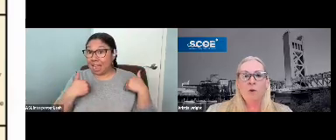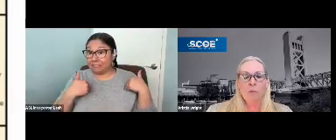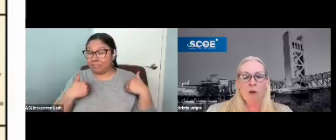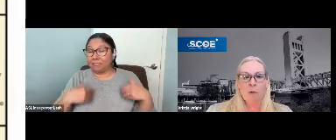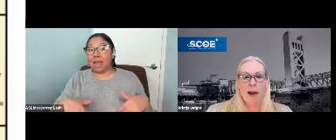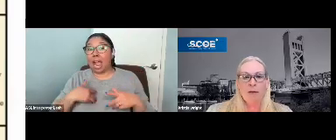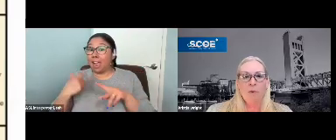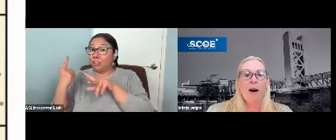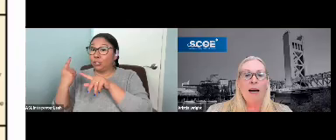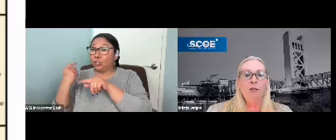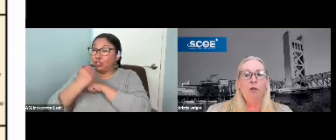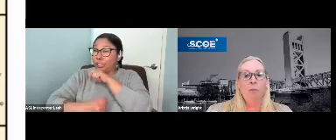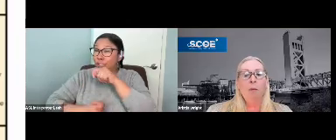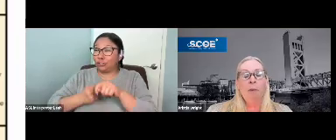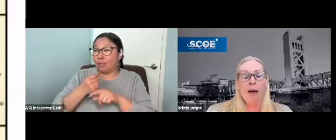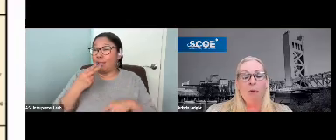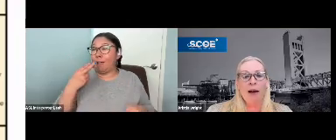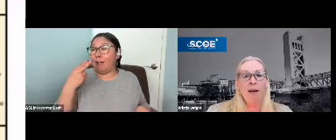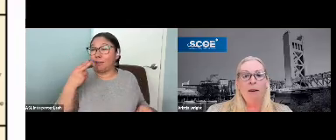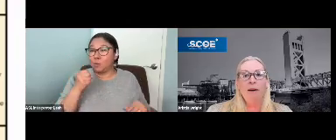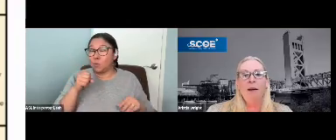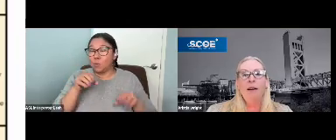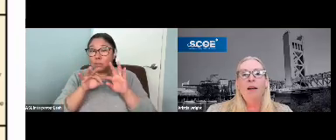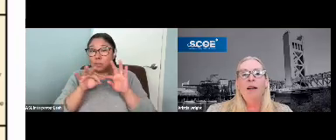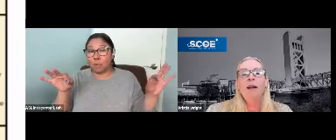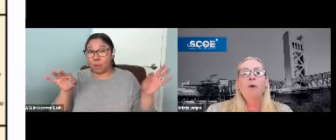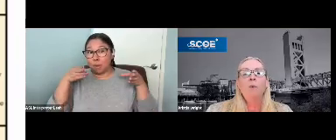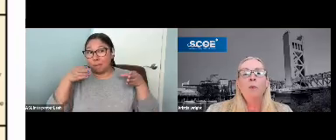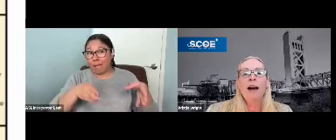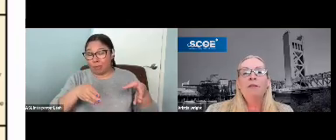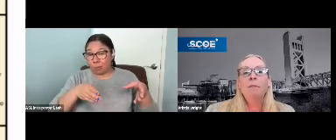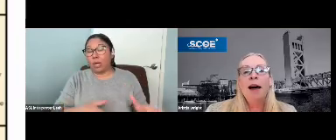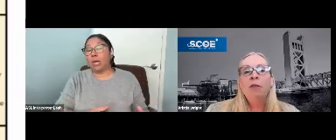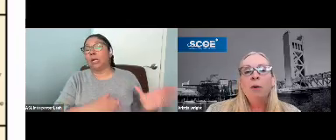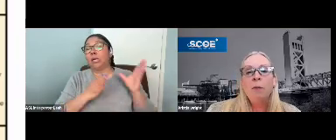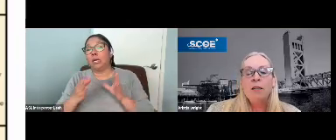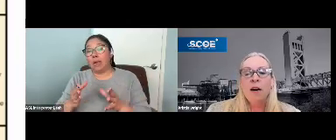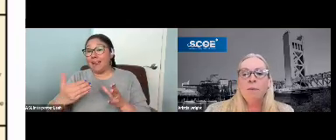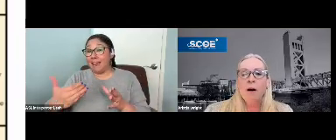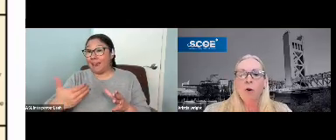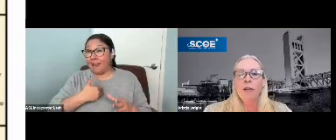high school diploma path, our high school diploma pathway. We have the pathway that we talked about